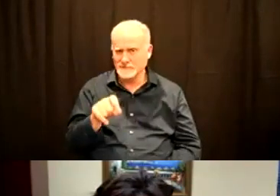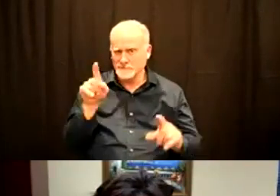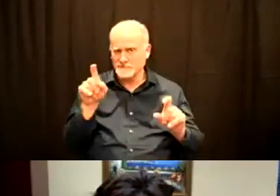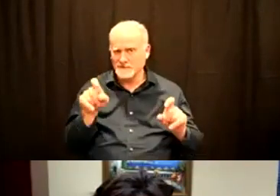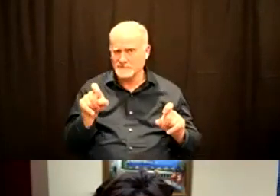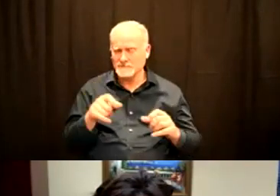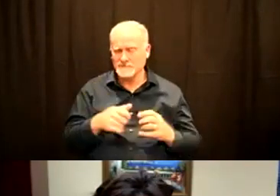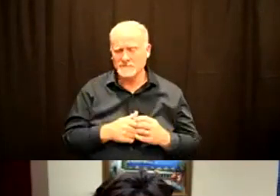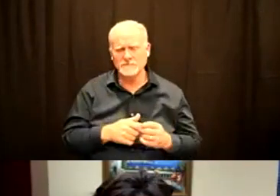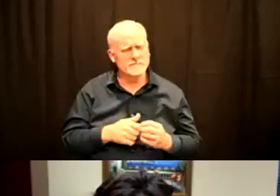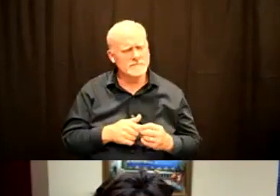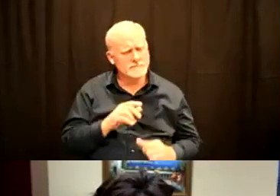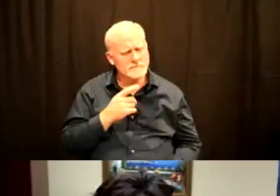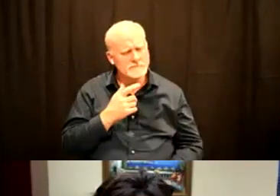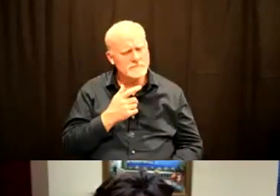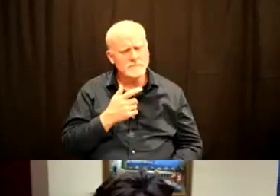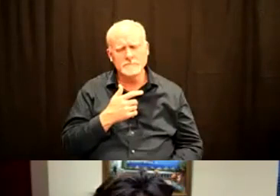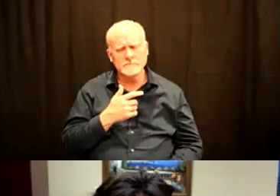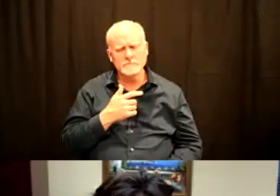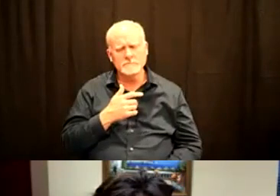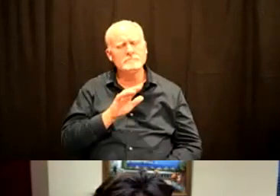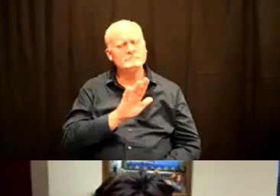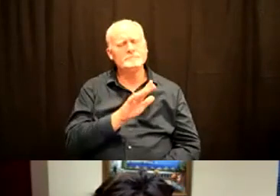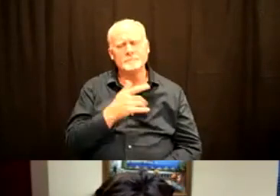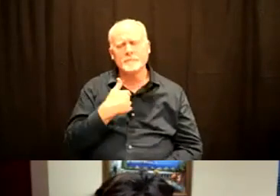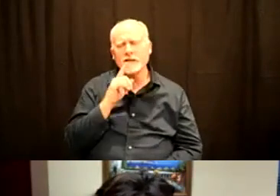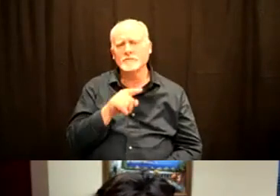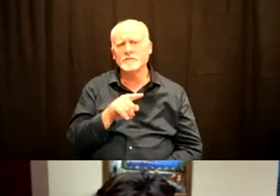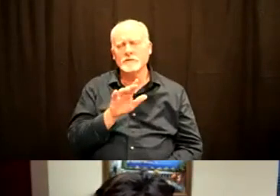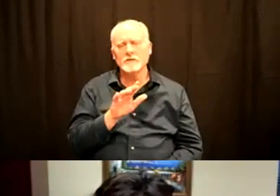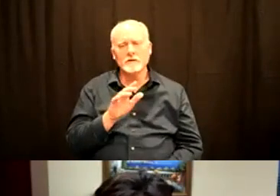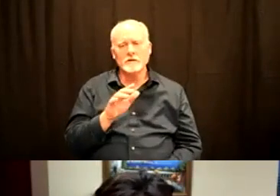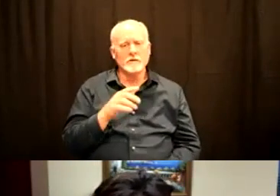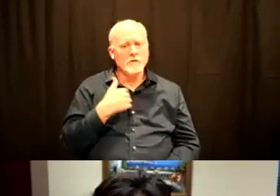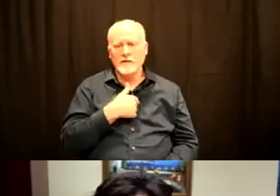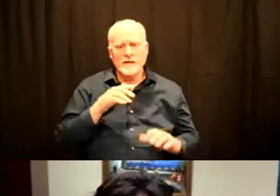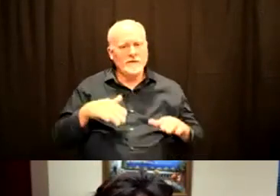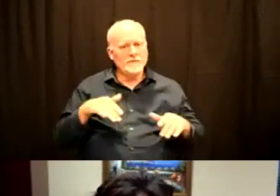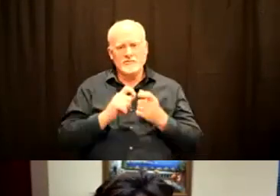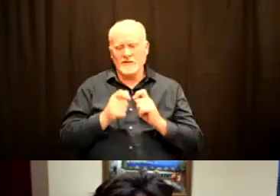what does that mean that's me um right now we have not changed our recommendations for testing based